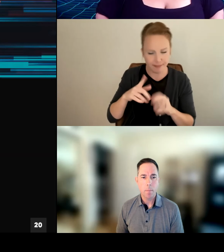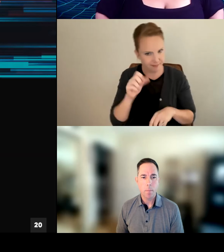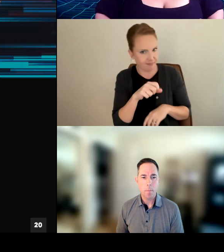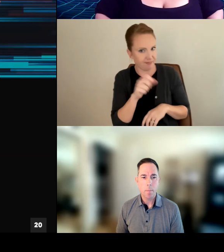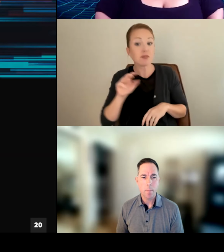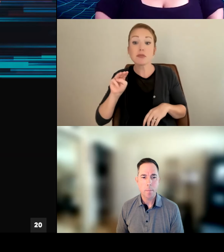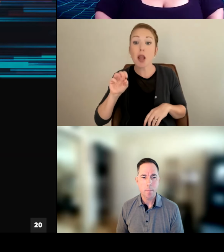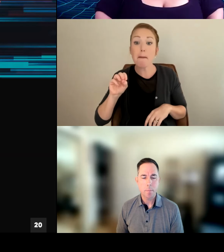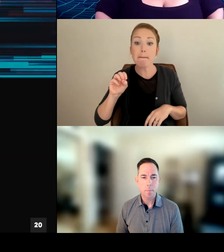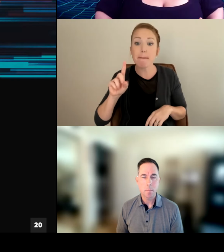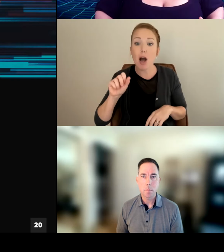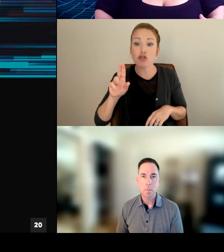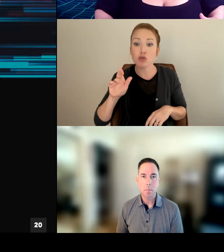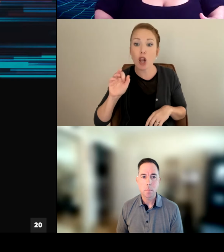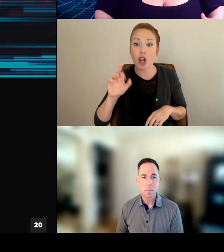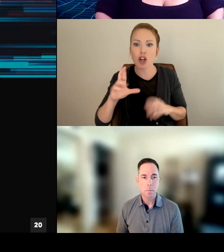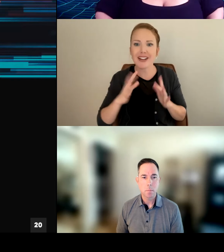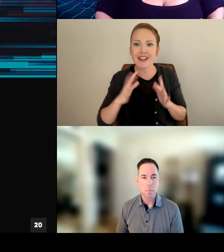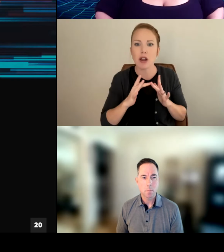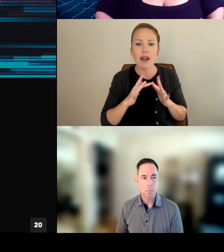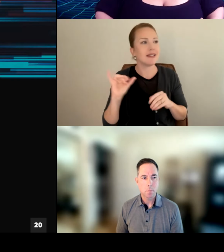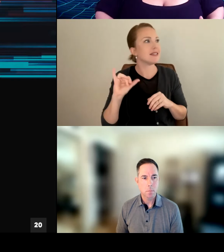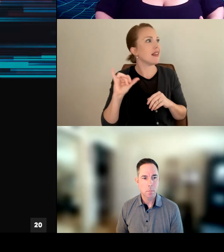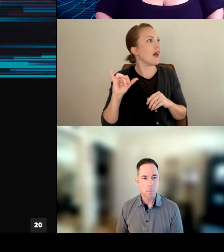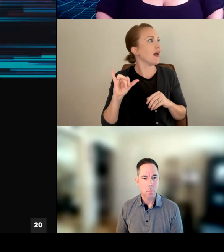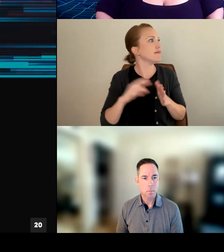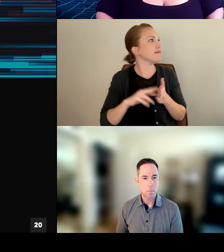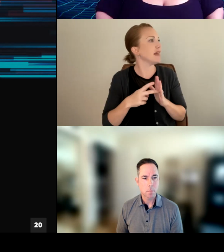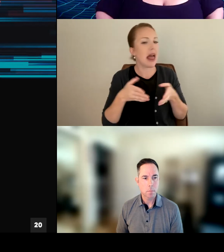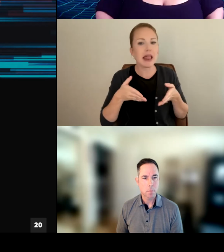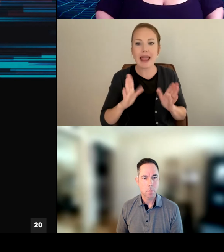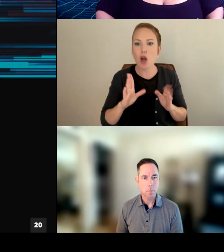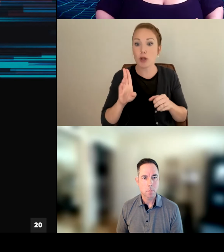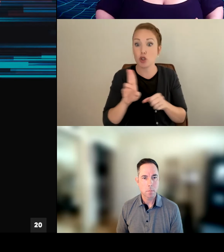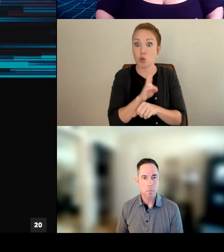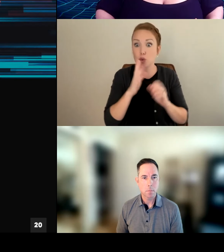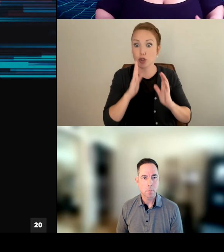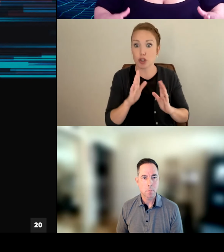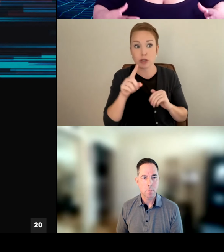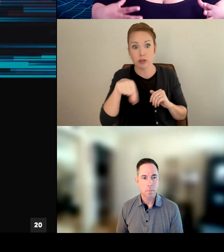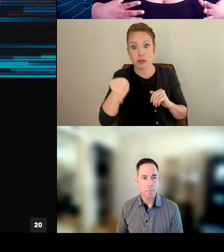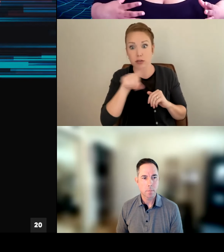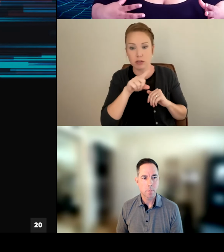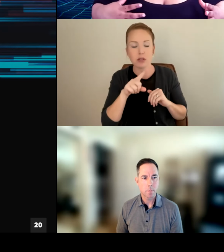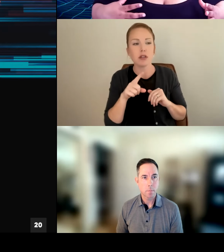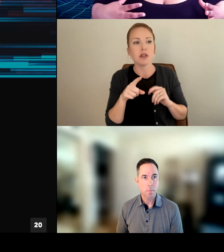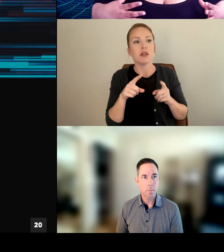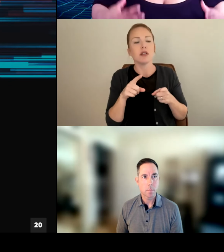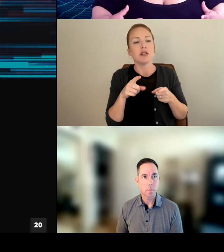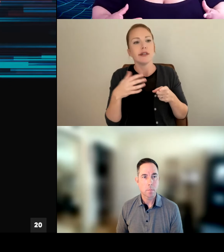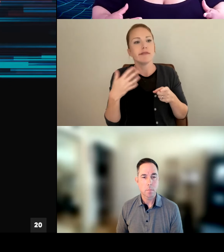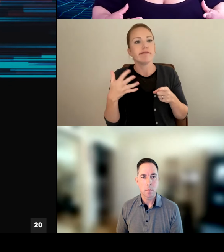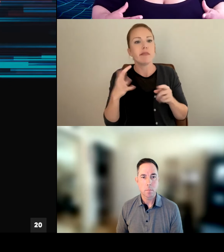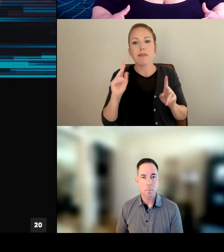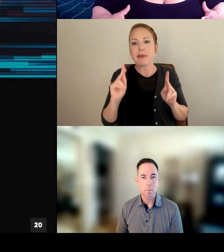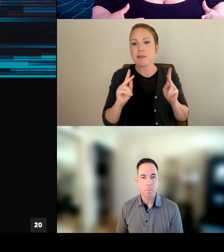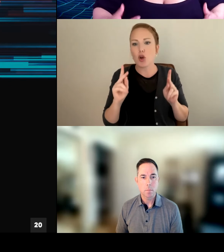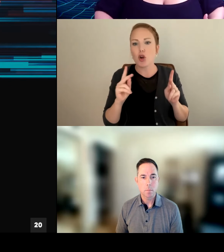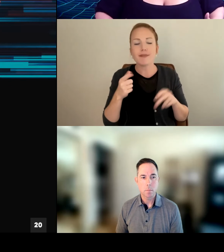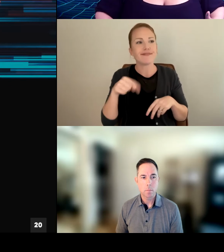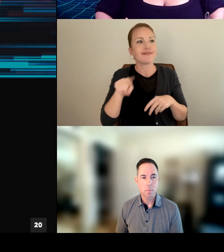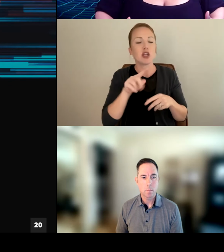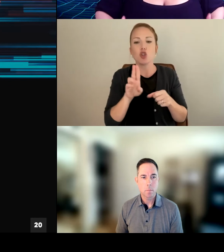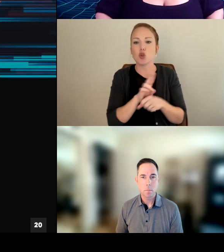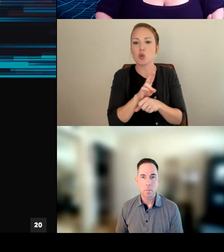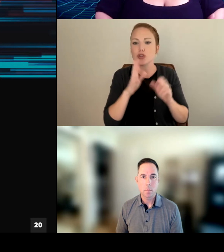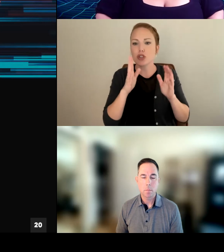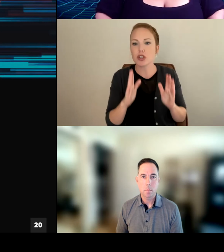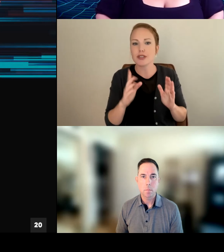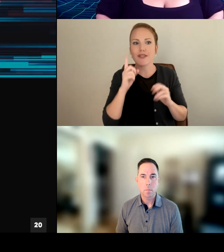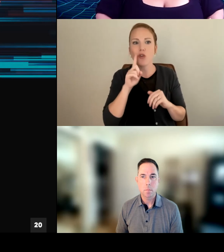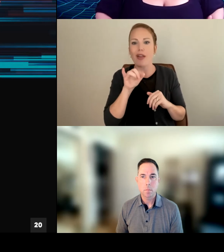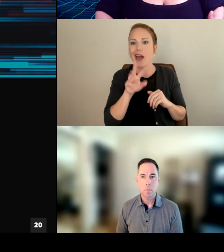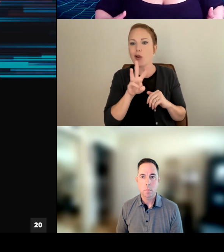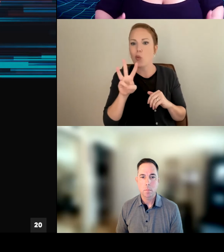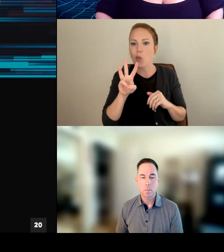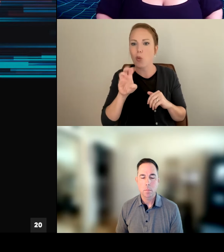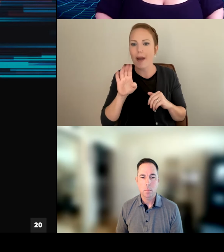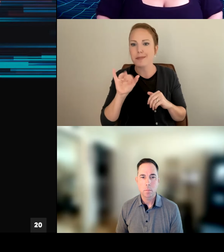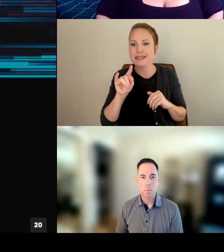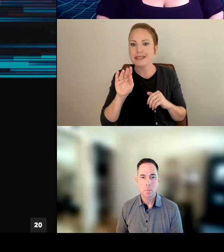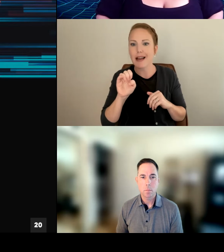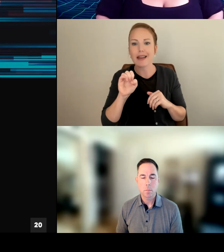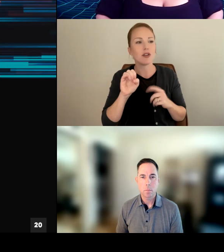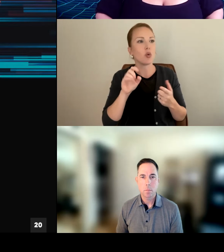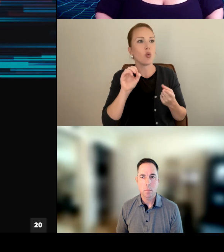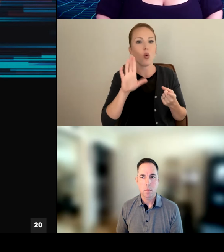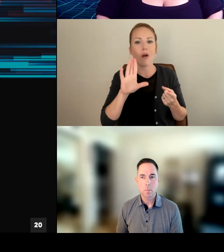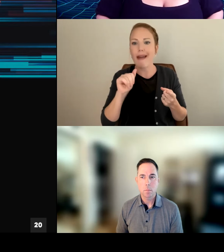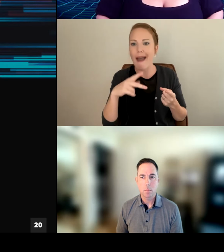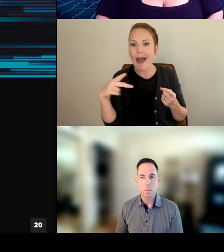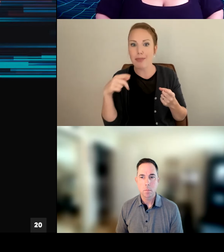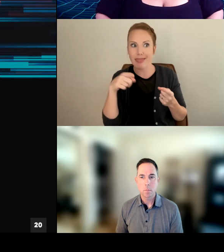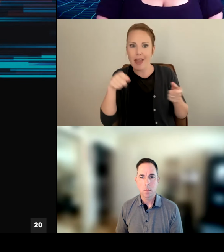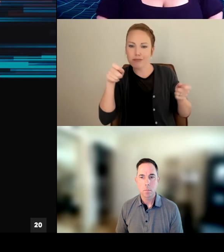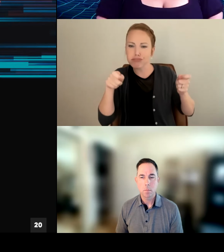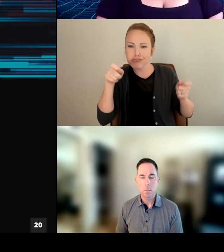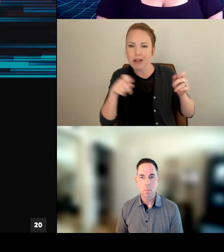Crystal: Yes. So, modular Internet is about allowing users ... to a site or application to really customize their user experience